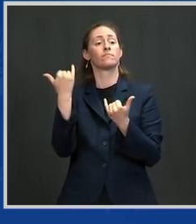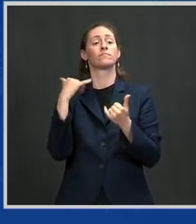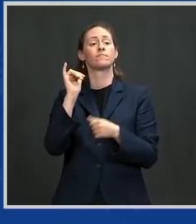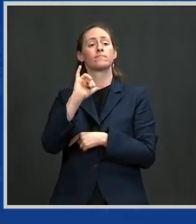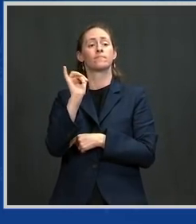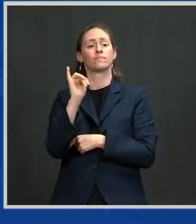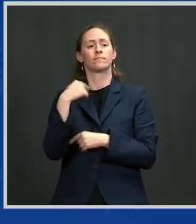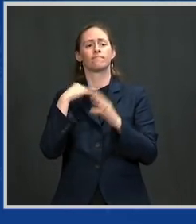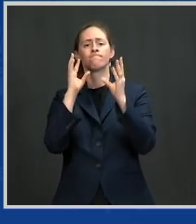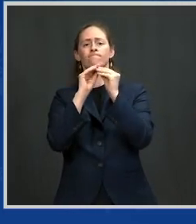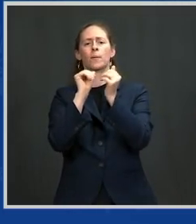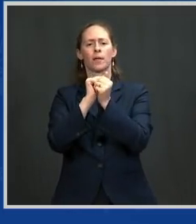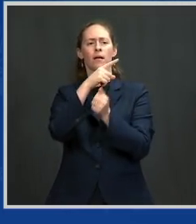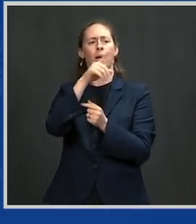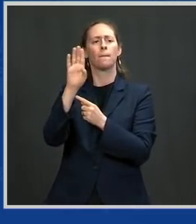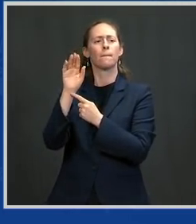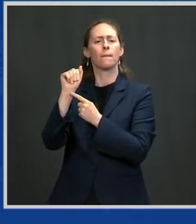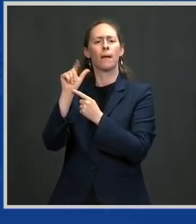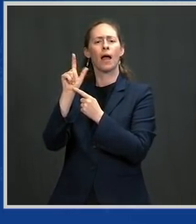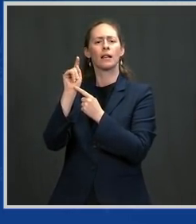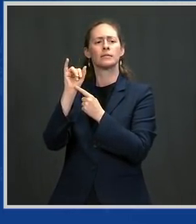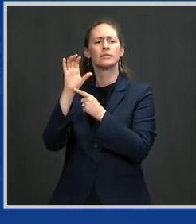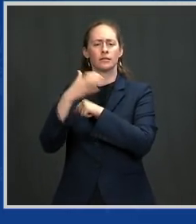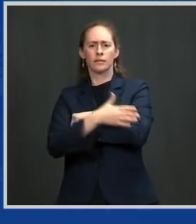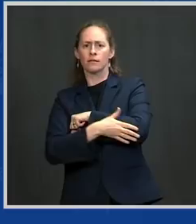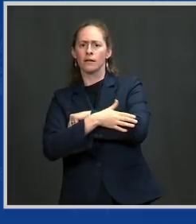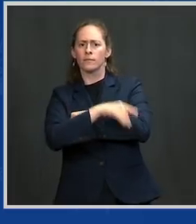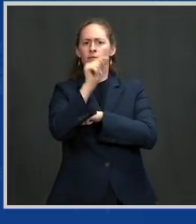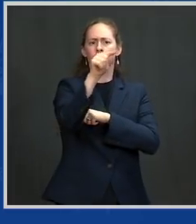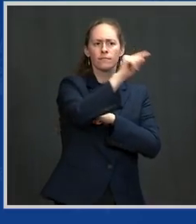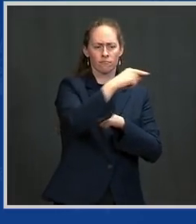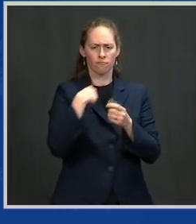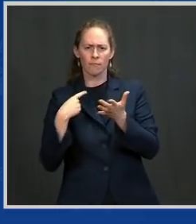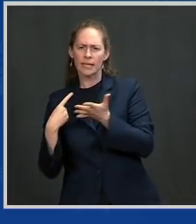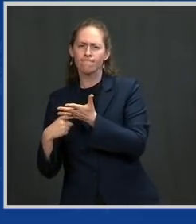I shared with our Allies that I will convey to Pre- -- what I'll convey to President Putin: